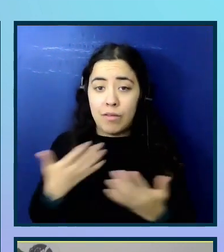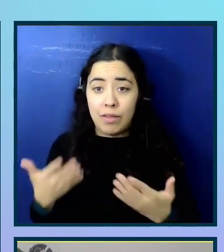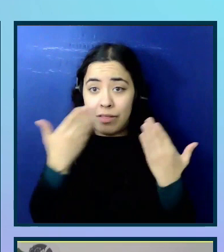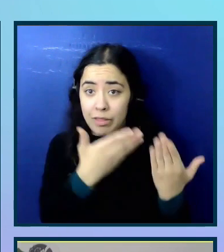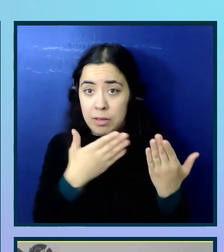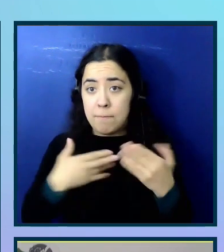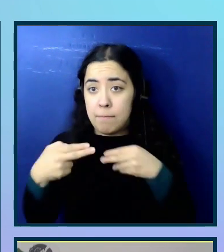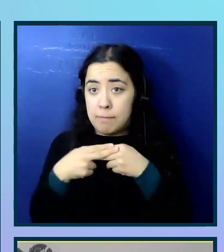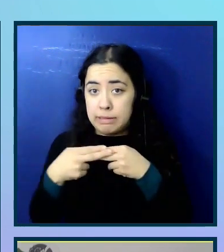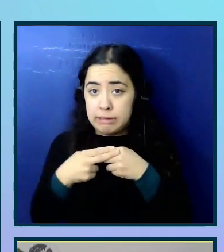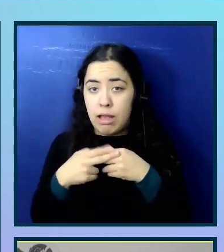this is all in the speaking notes.